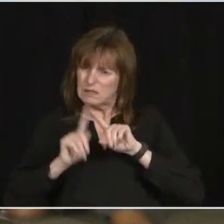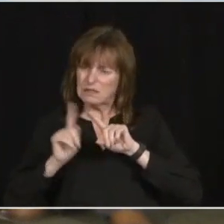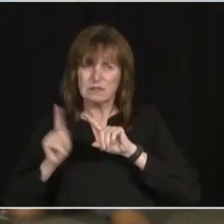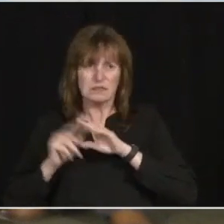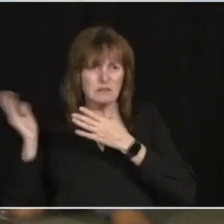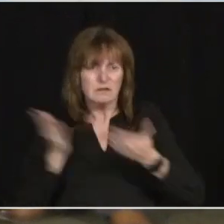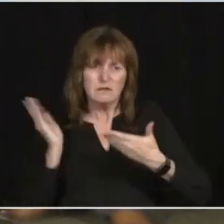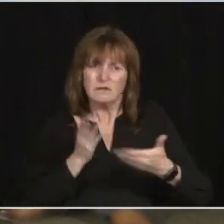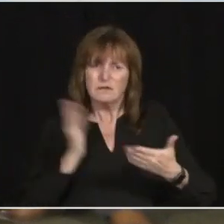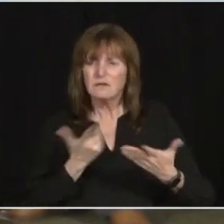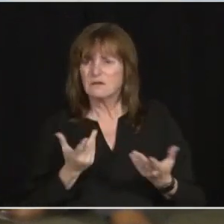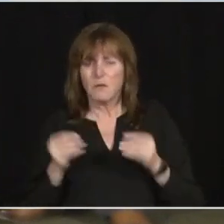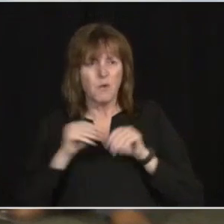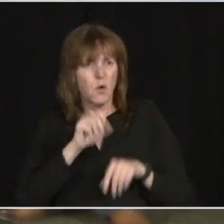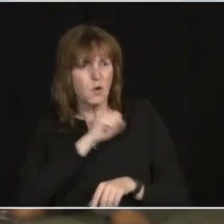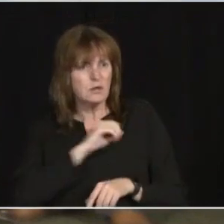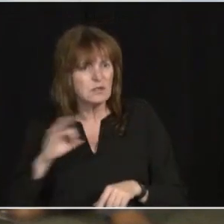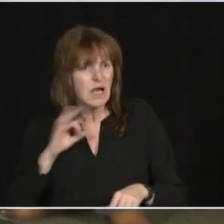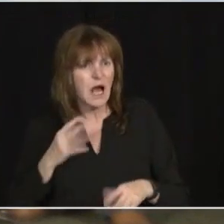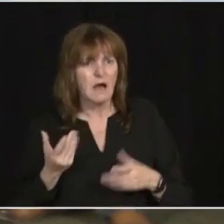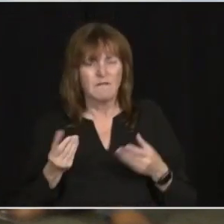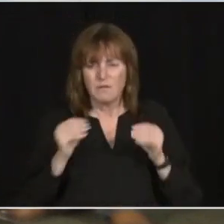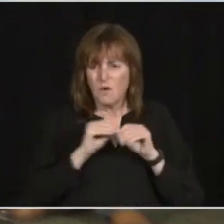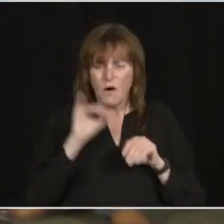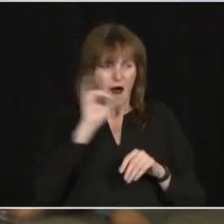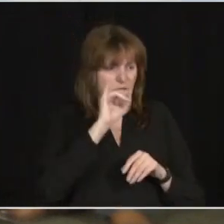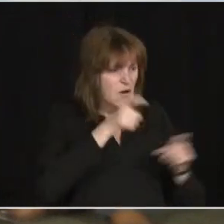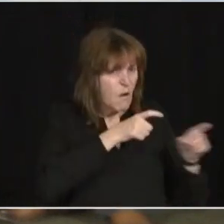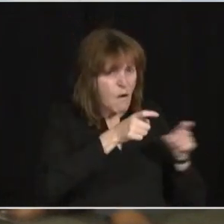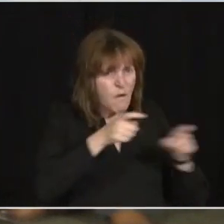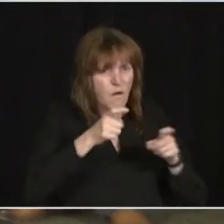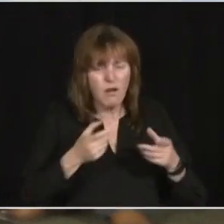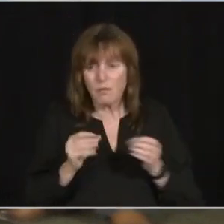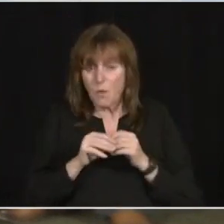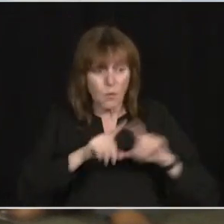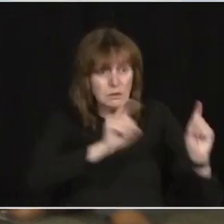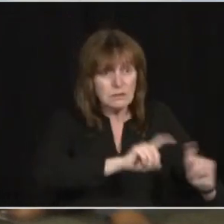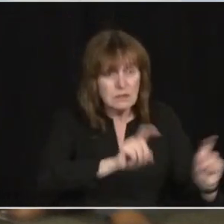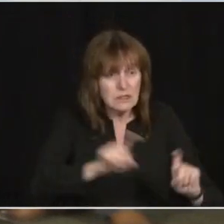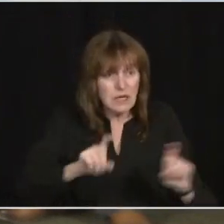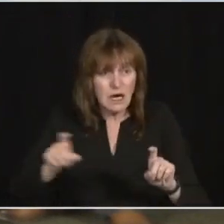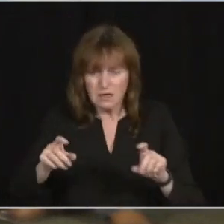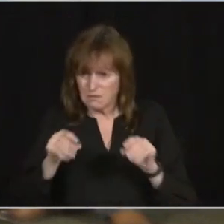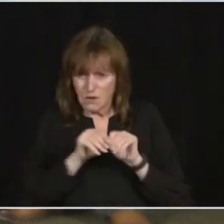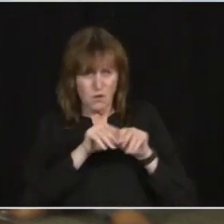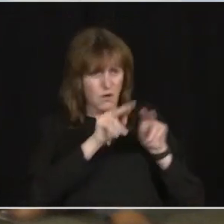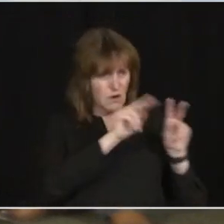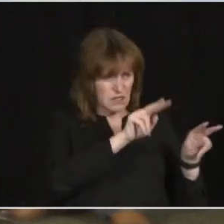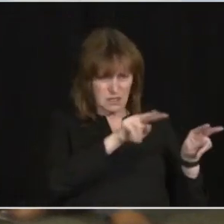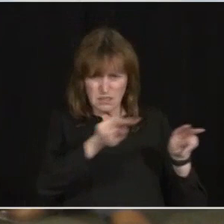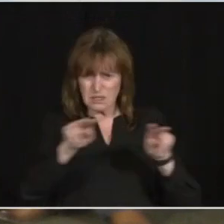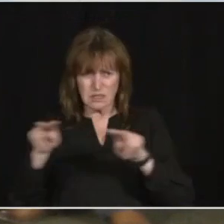testing, more surveillance. These are necessary going forward. This is a different fight we have on our hands.